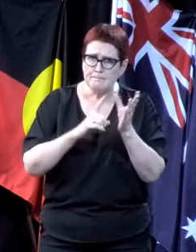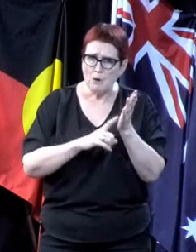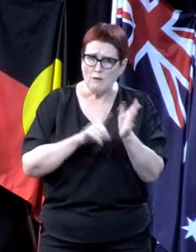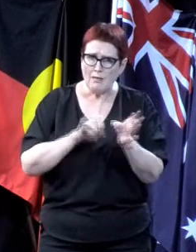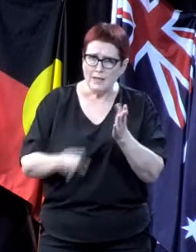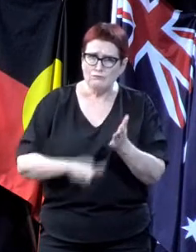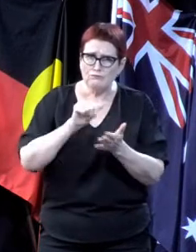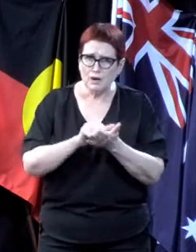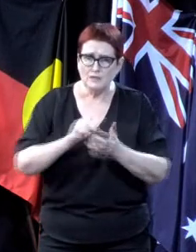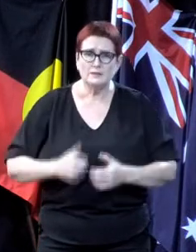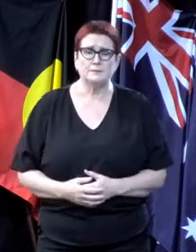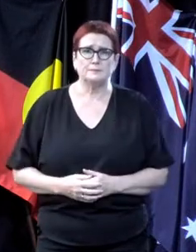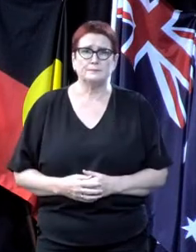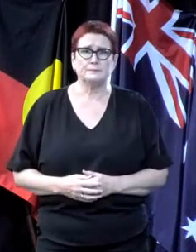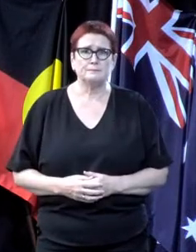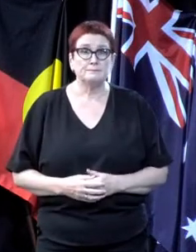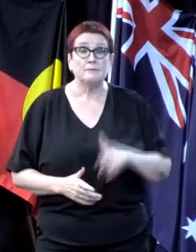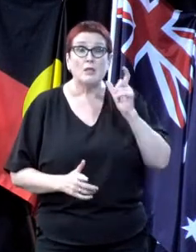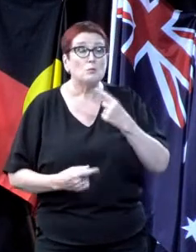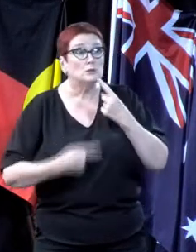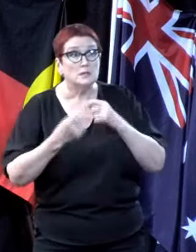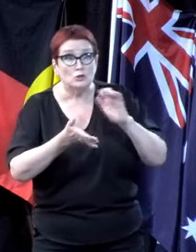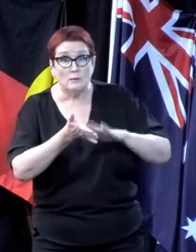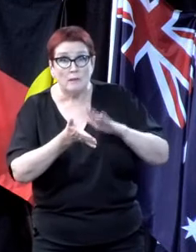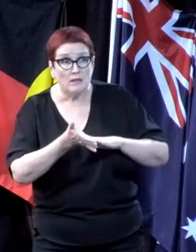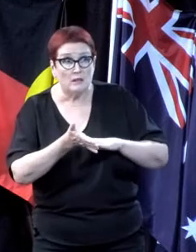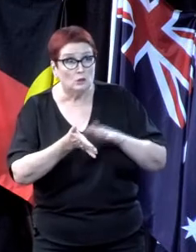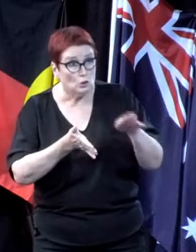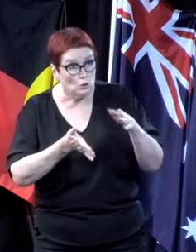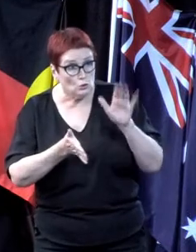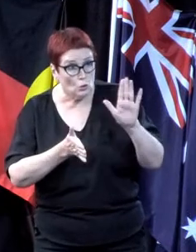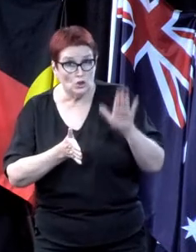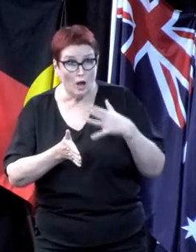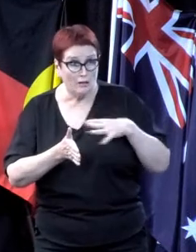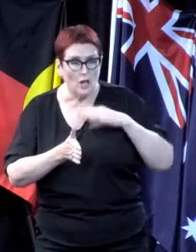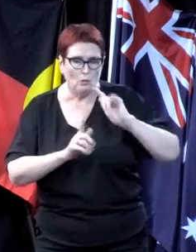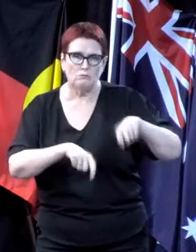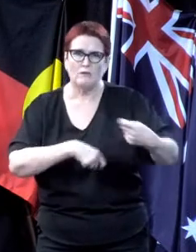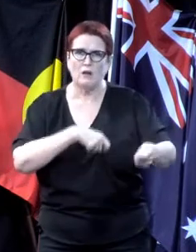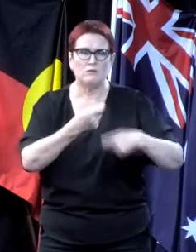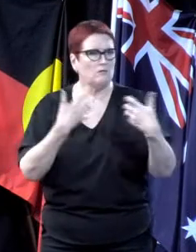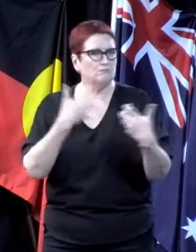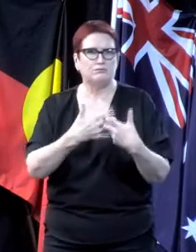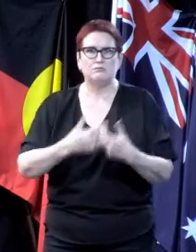whatever your child needs our school will provide for them. That is what inclusive schooling does.